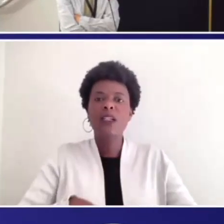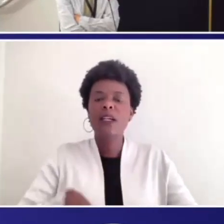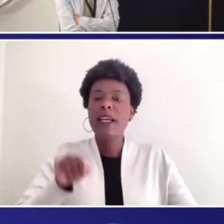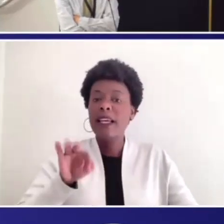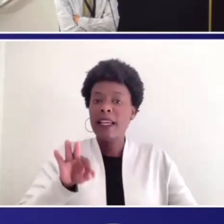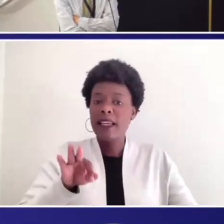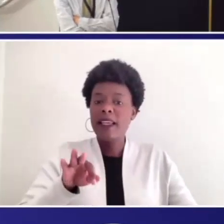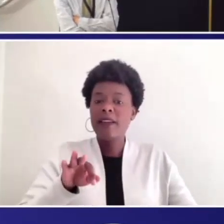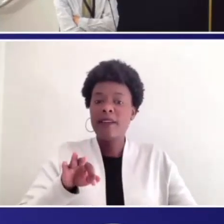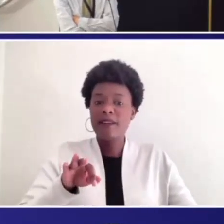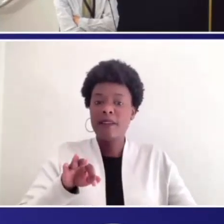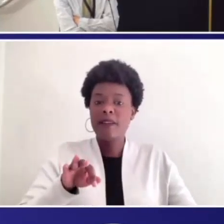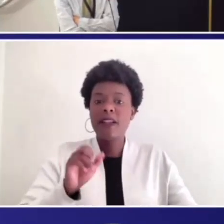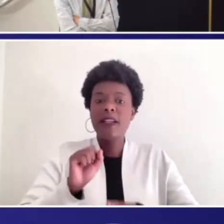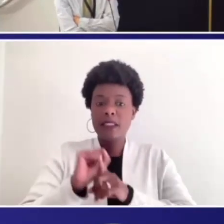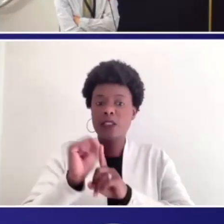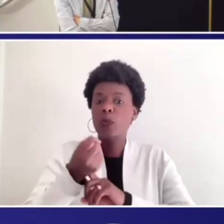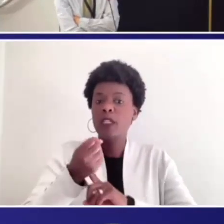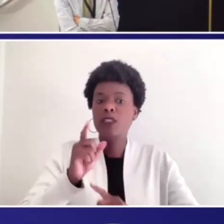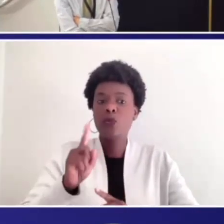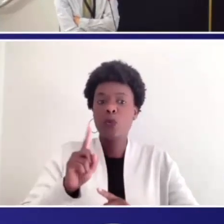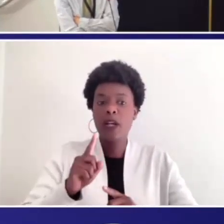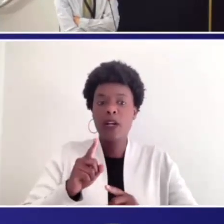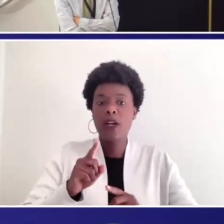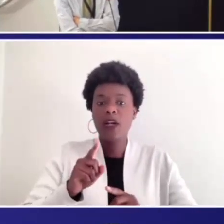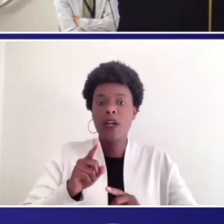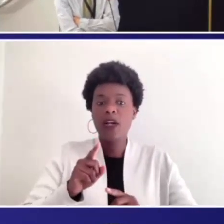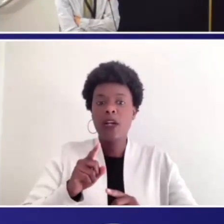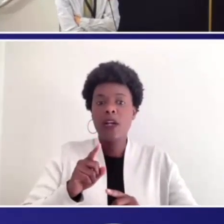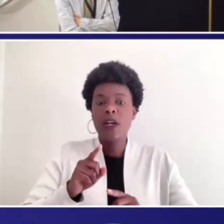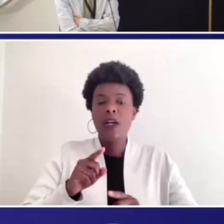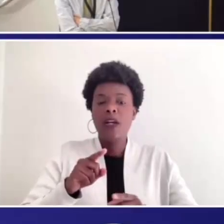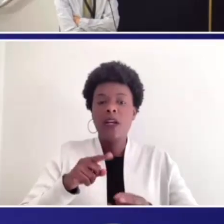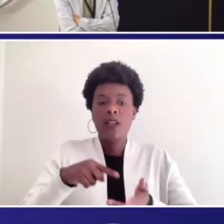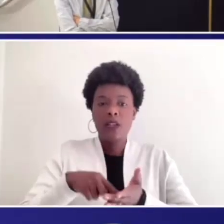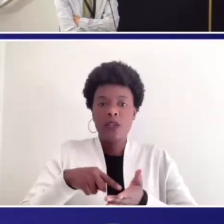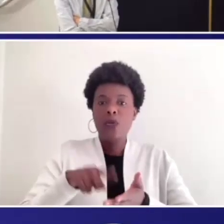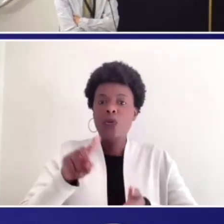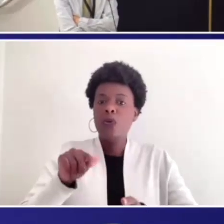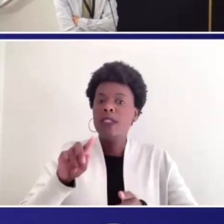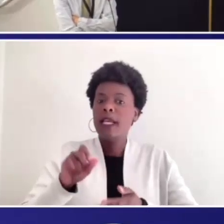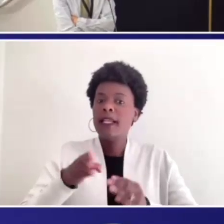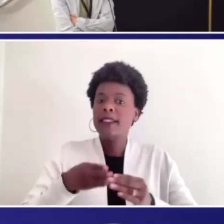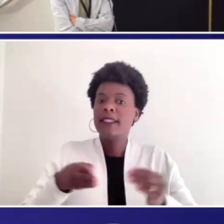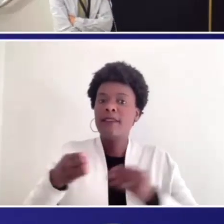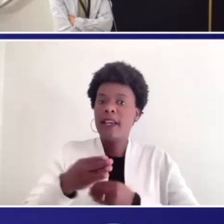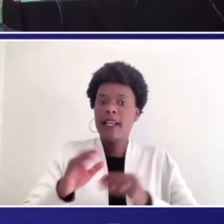where a due date has been advanced, there's not a payment due for that month. Right. So to clarify,